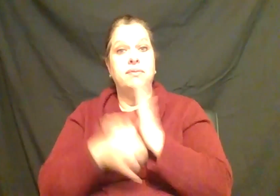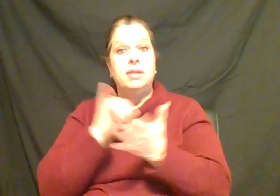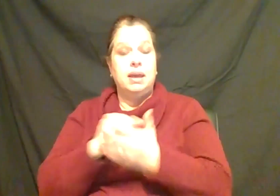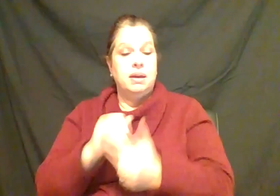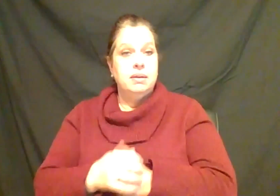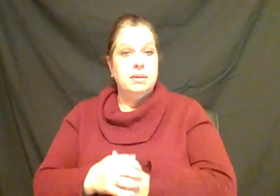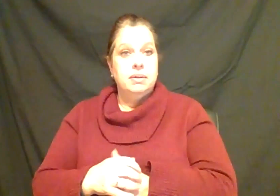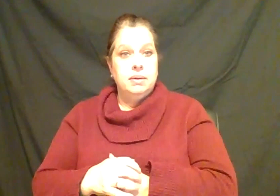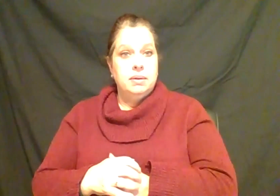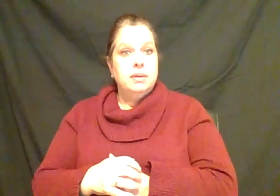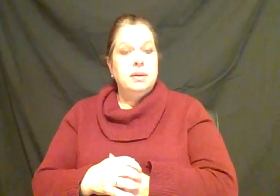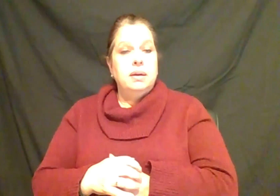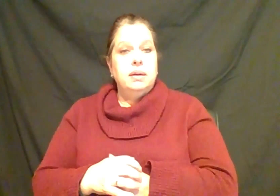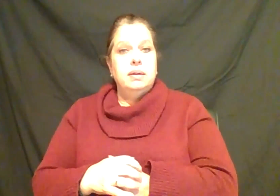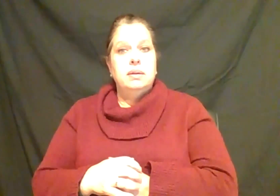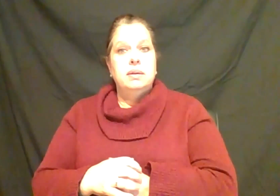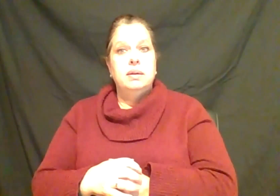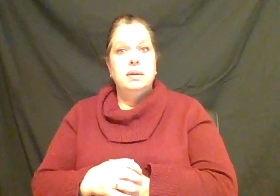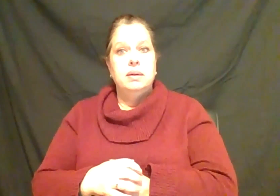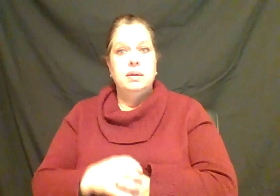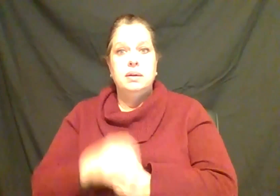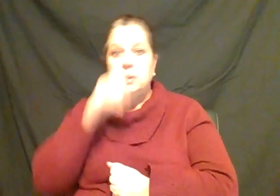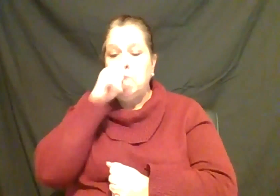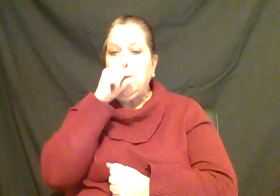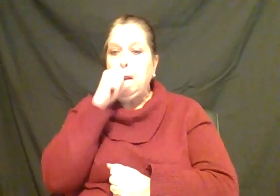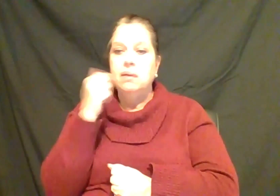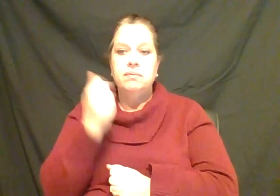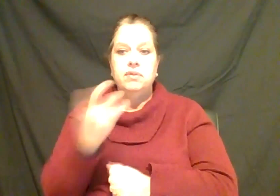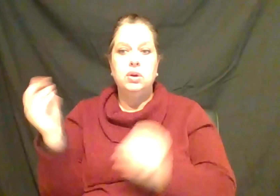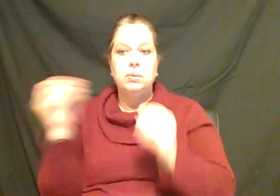to our military community so we have just a few more minutes left and there's two questions i'm